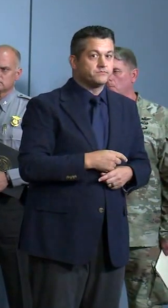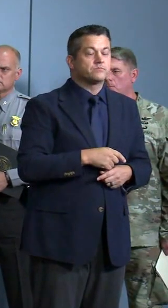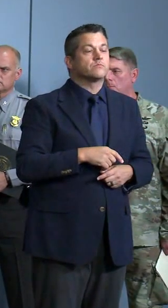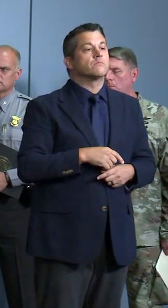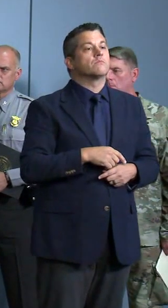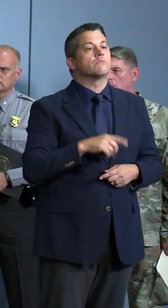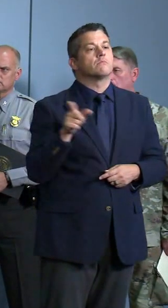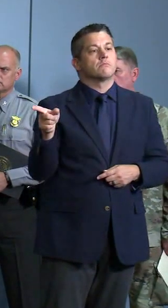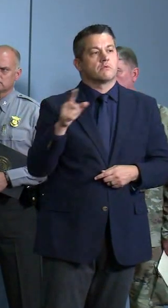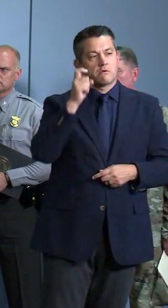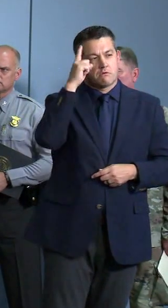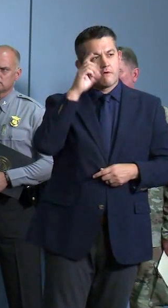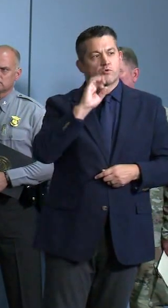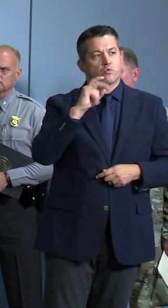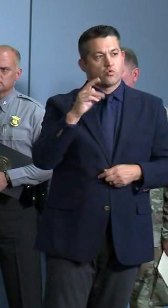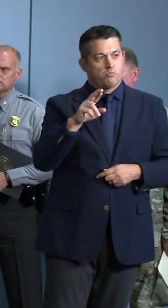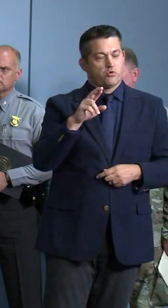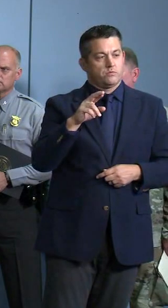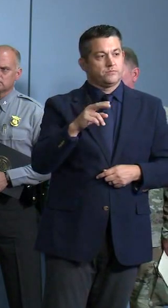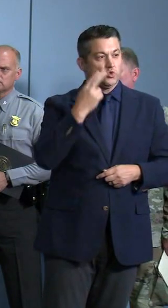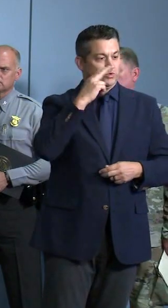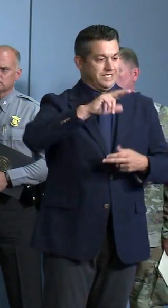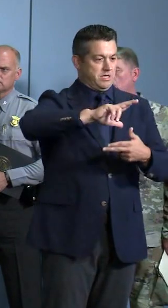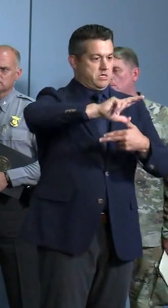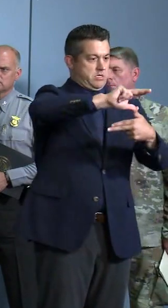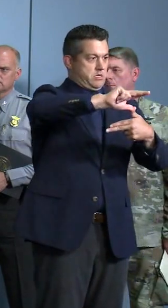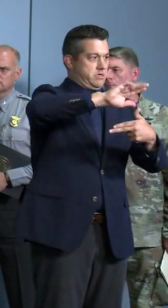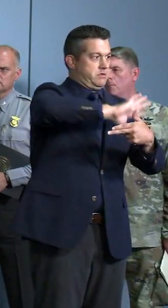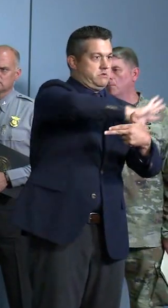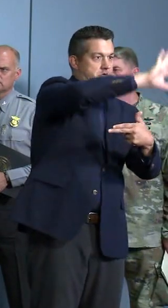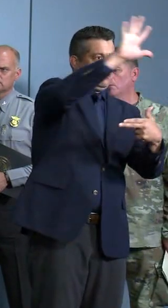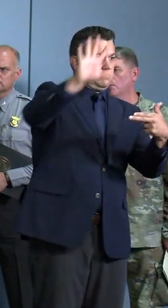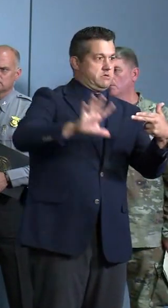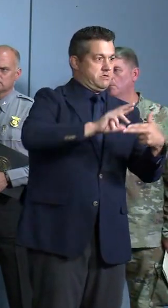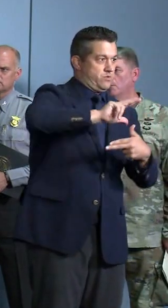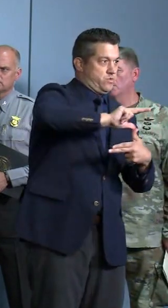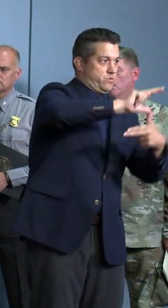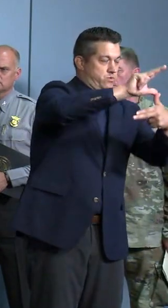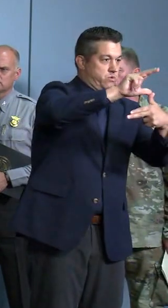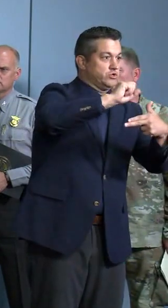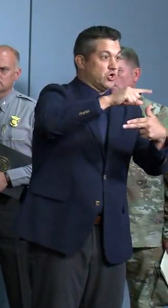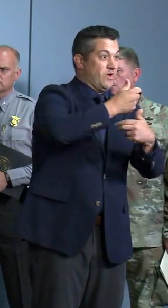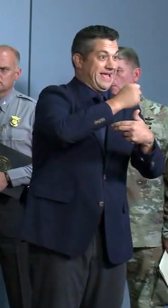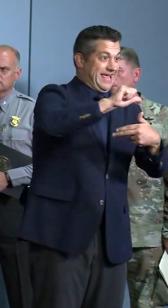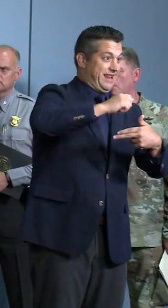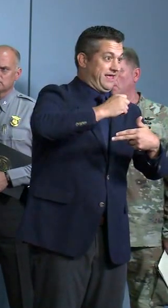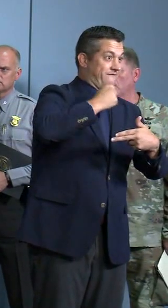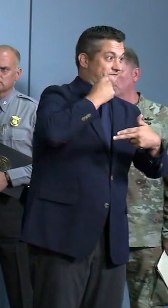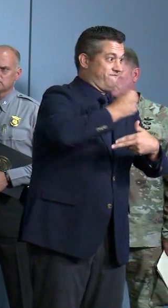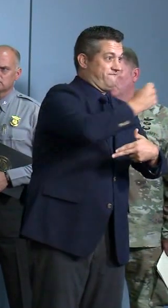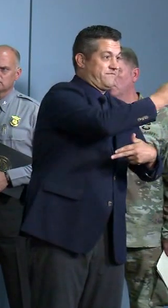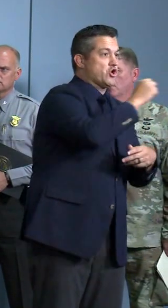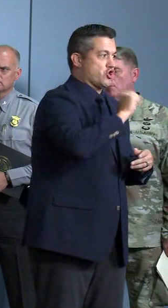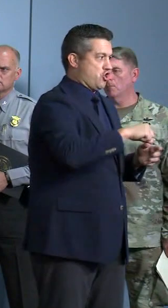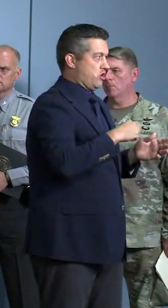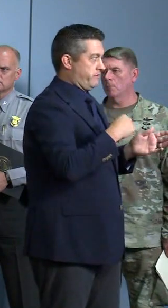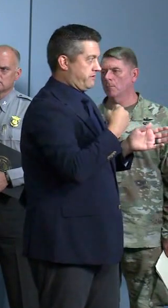this cone of influence, so to speak, of the hurricane. You can